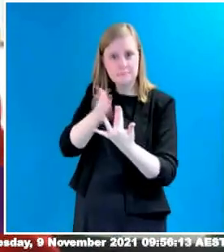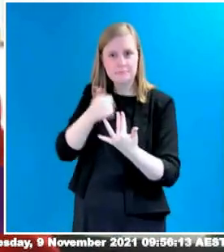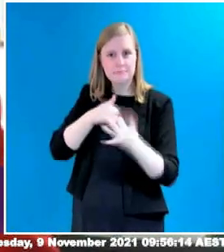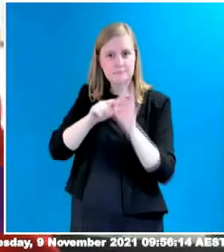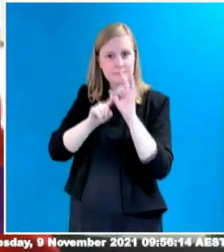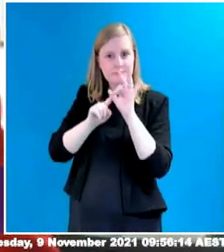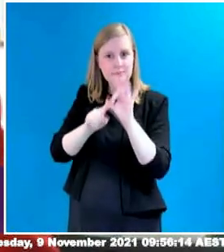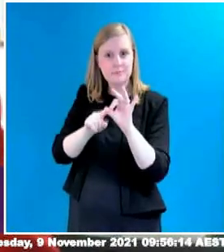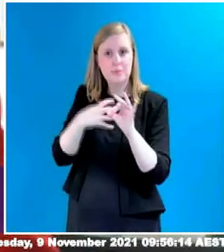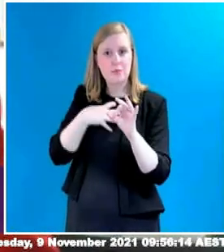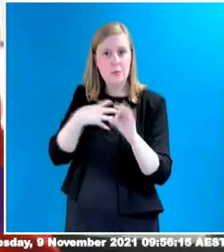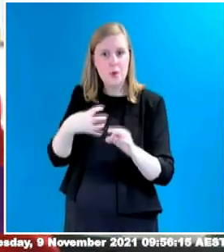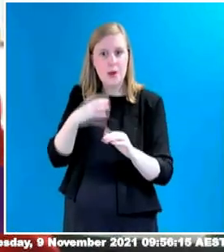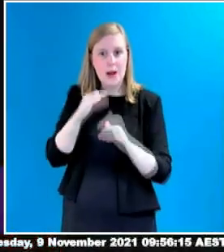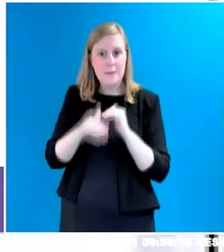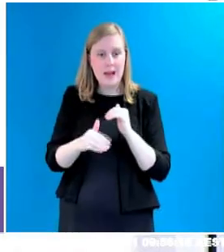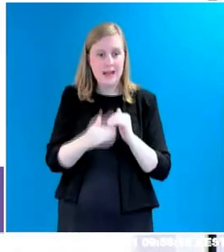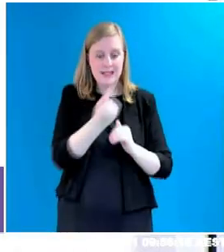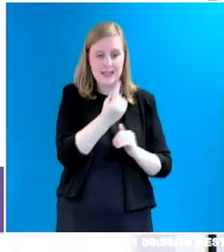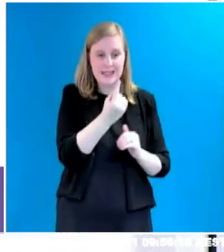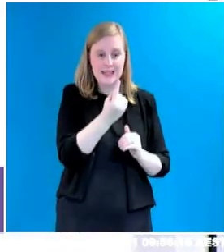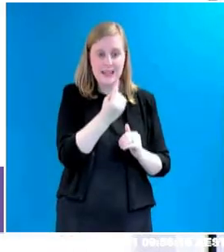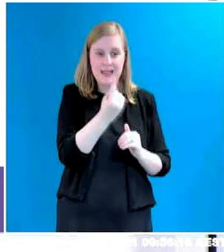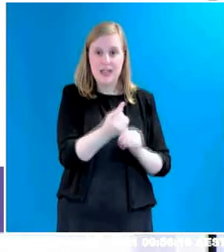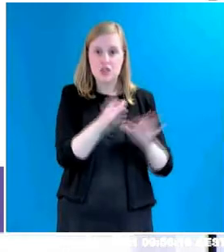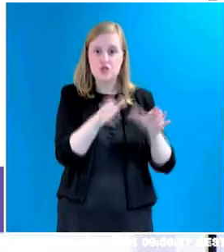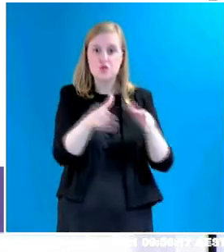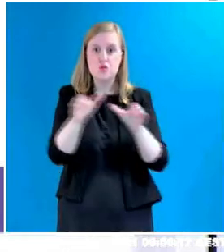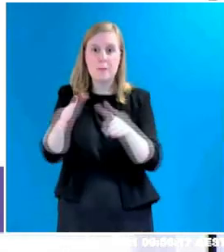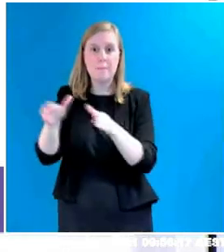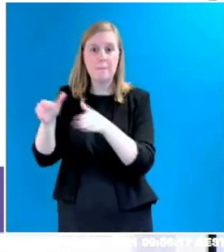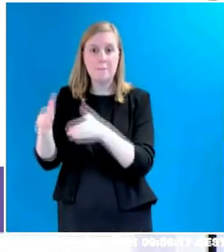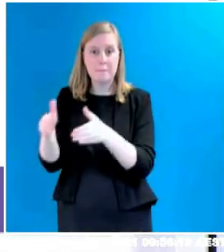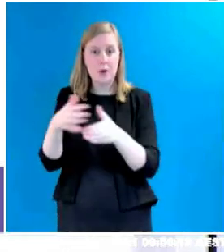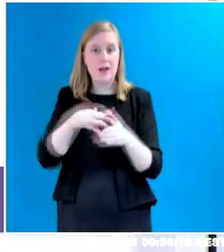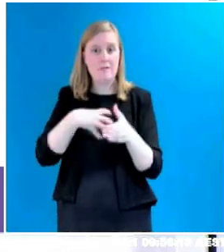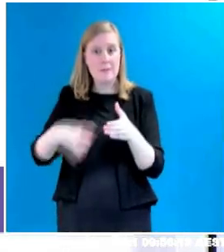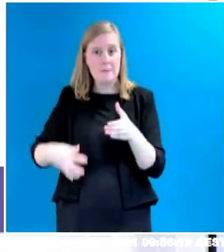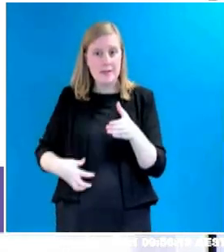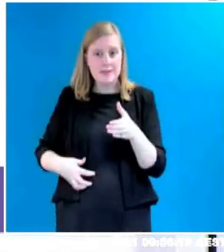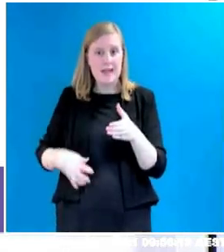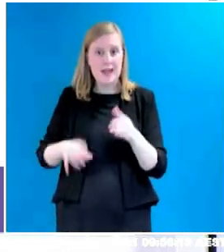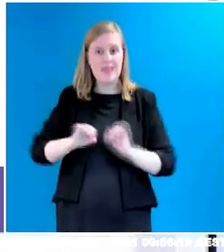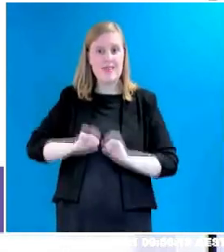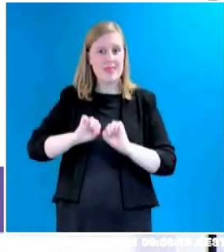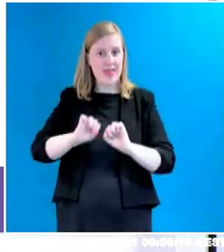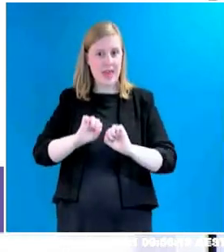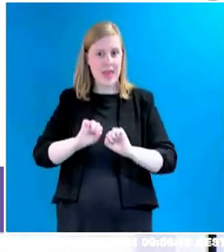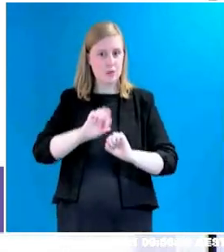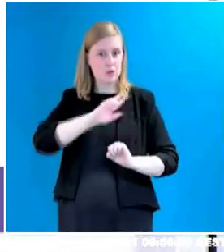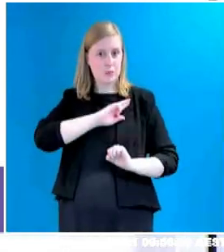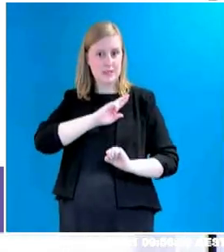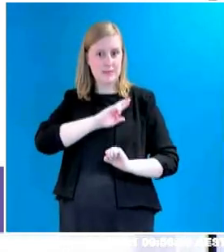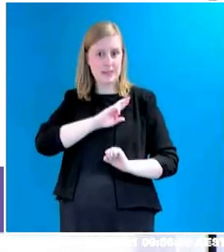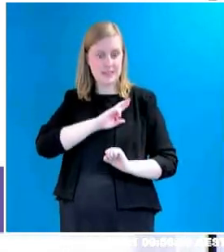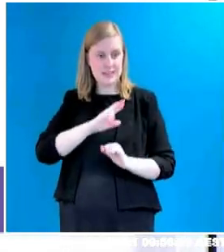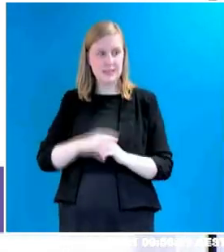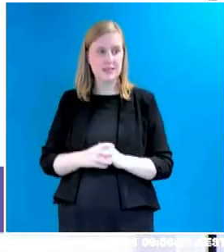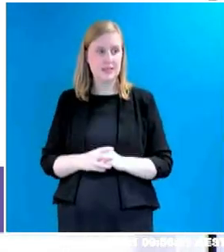about each arm of government and its responsibilities and how parliamentary scrutiny operates in the ACT.